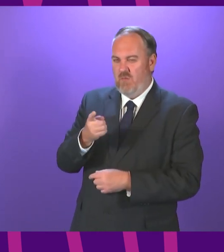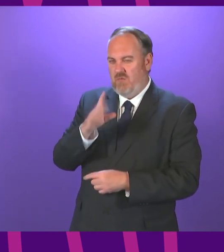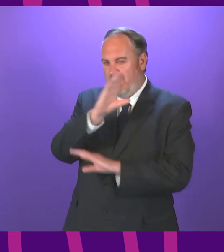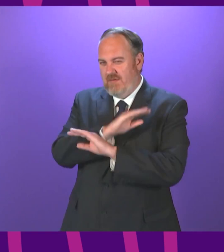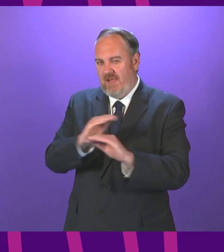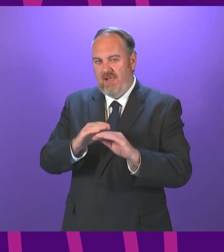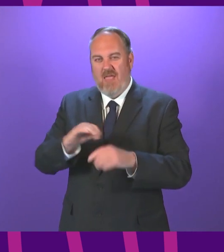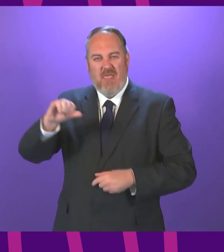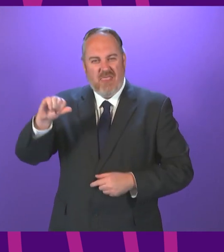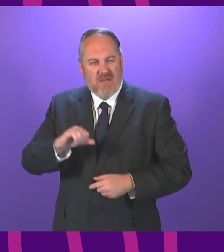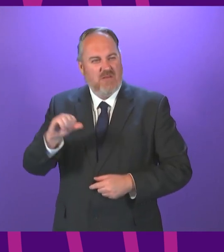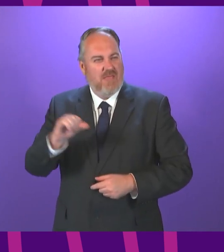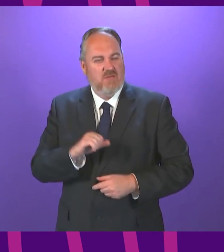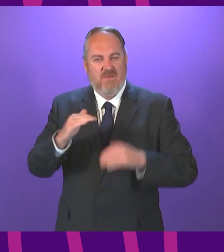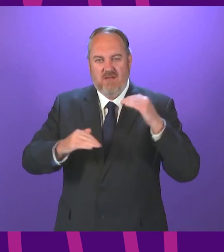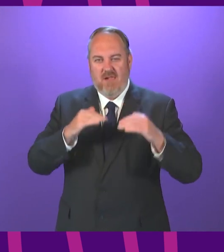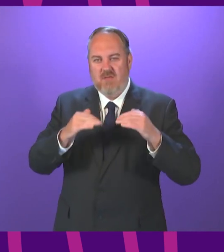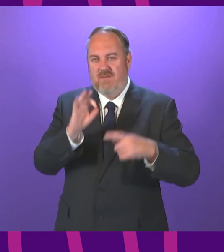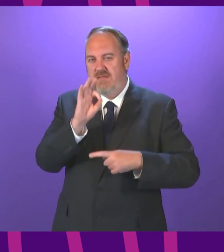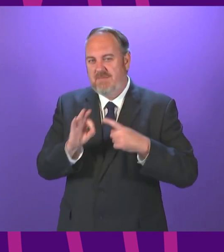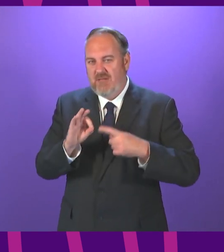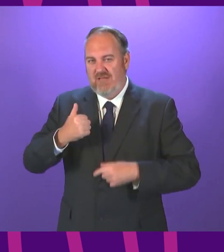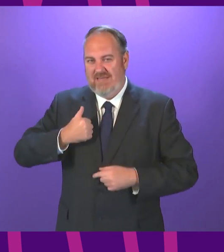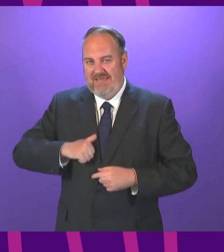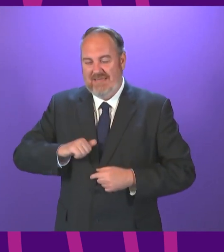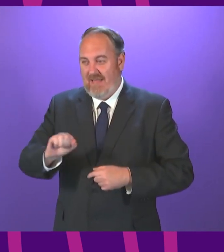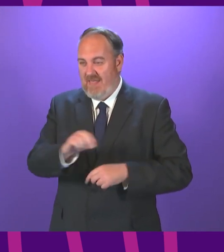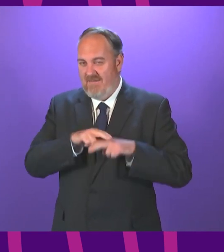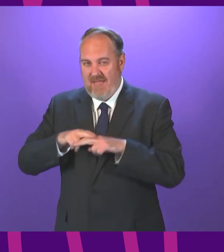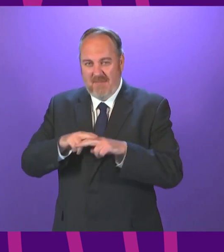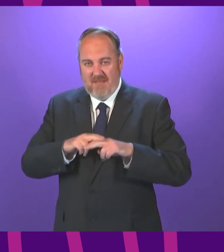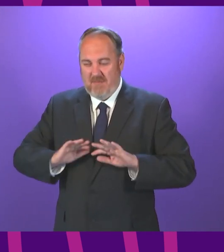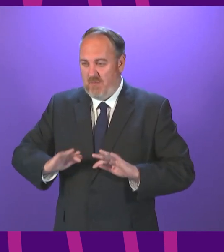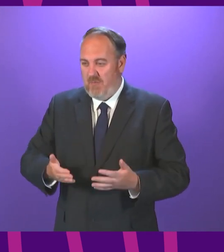special needs and their families? They have been without services since the pandemic started